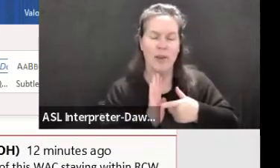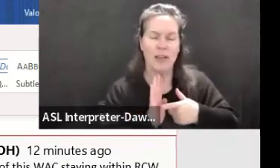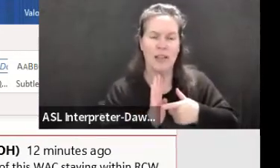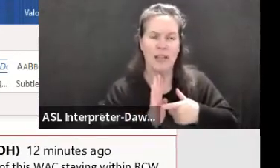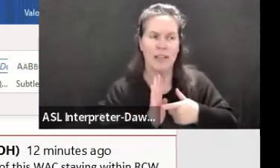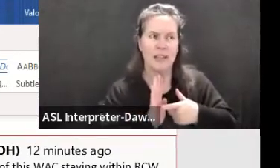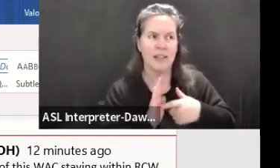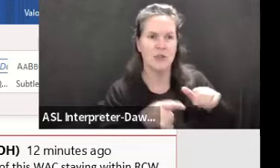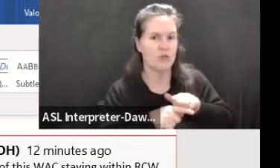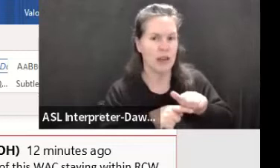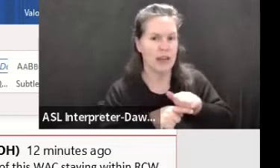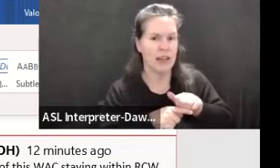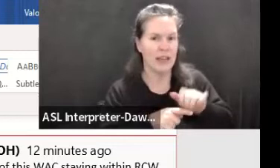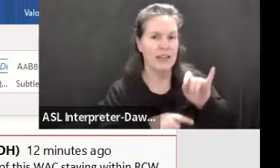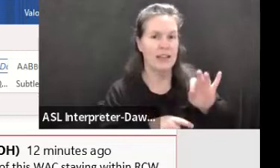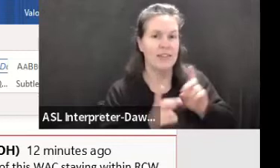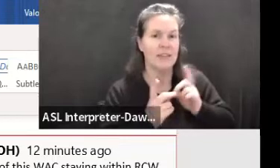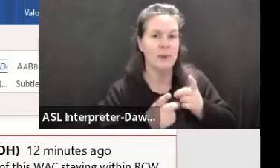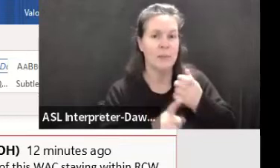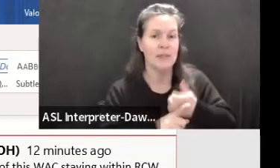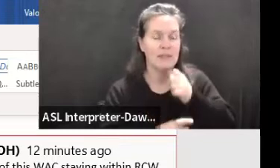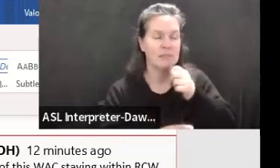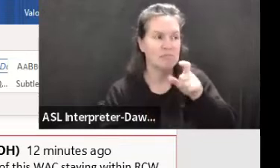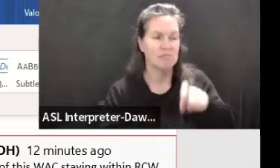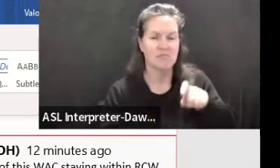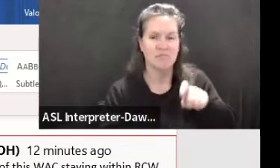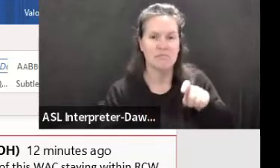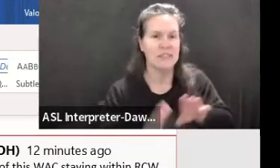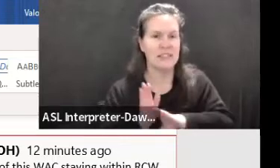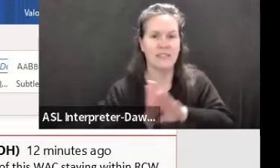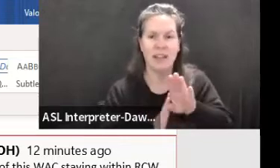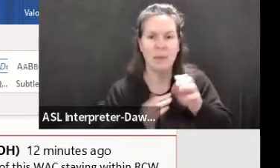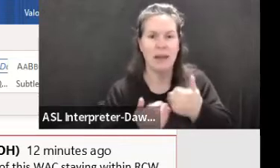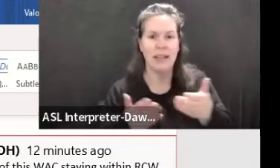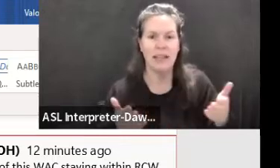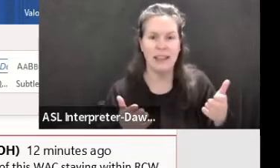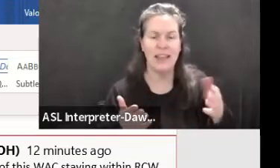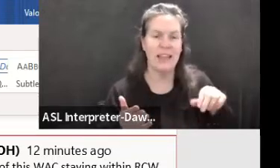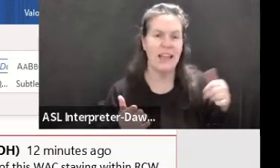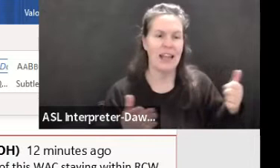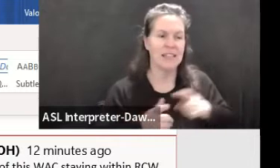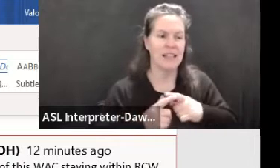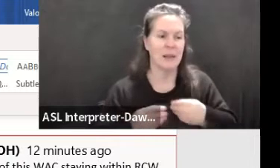whether the department like doesn't necessarily develop anything else and just provides suggestions